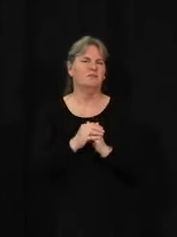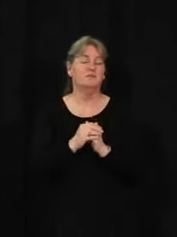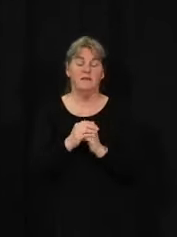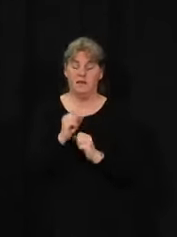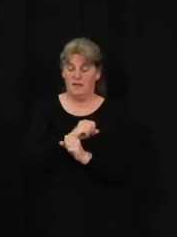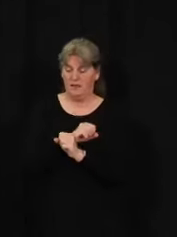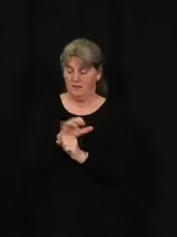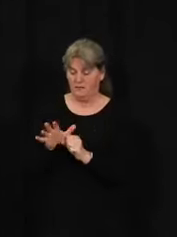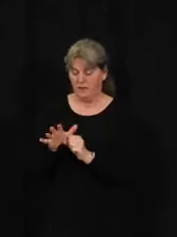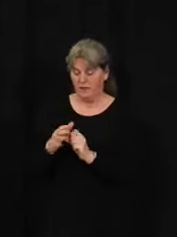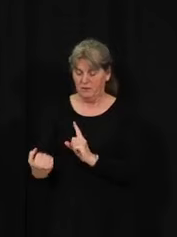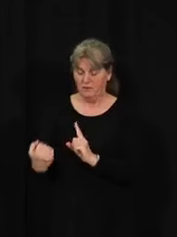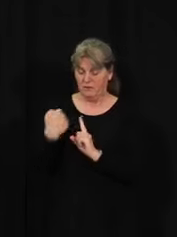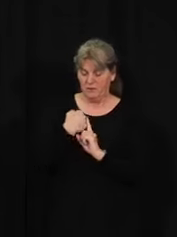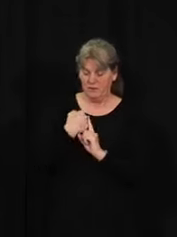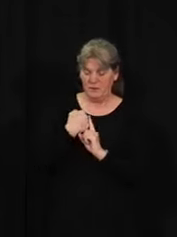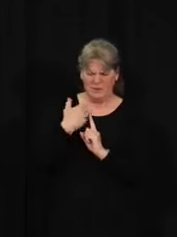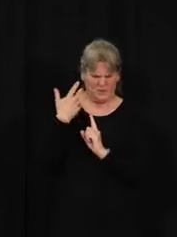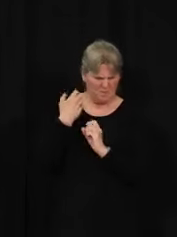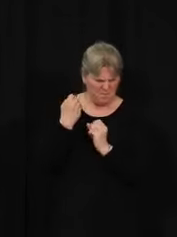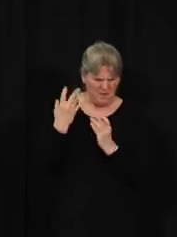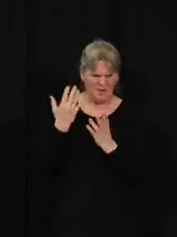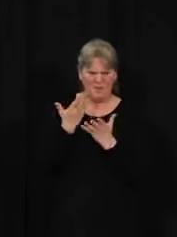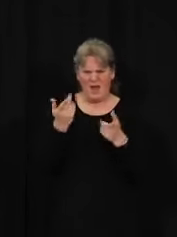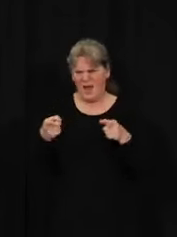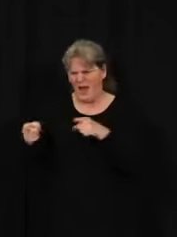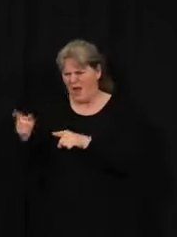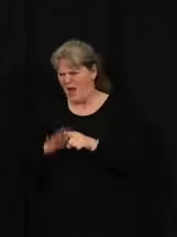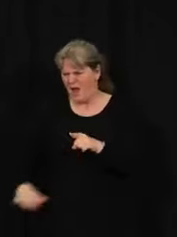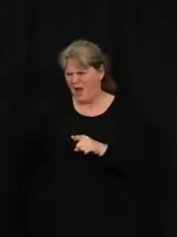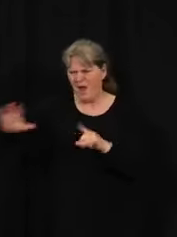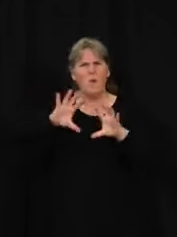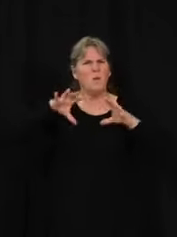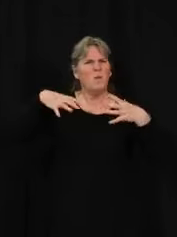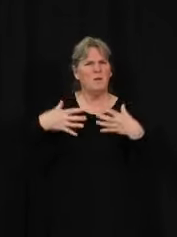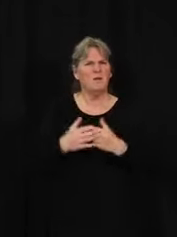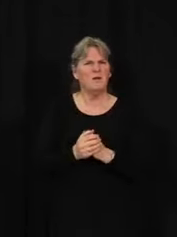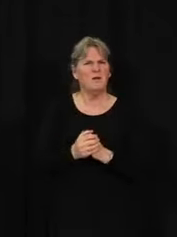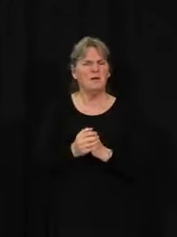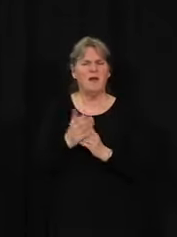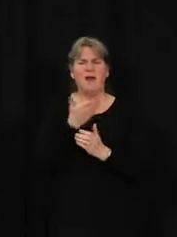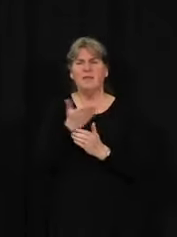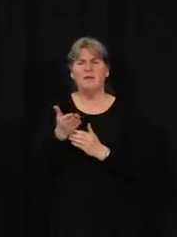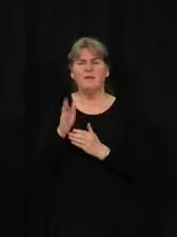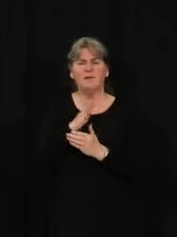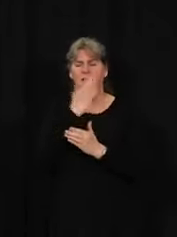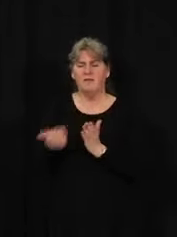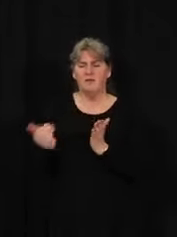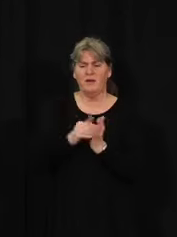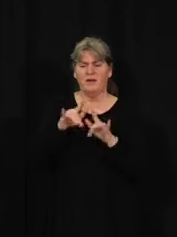destruction and tragedy elsewhere in the world. One people say things will never be the same again, I think they